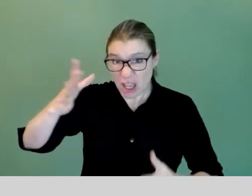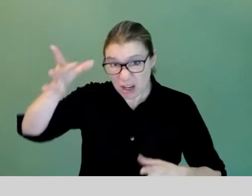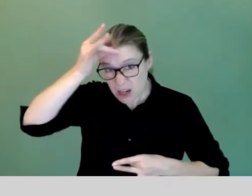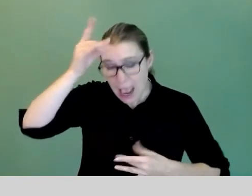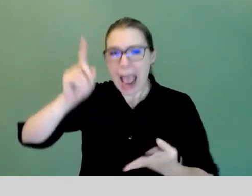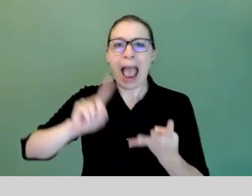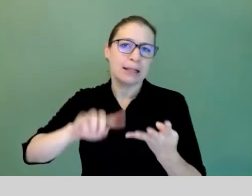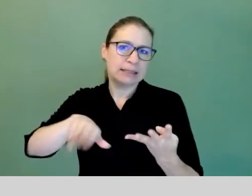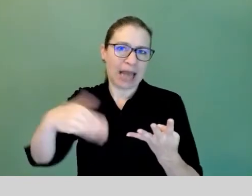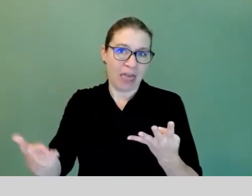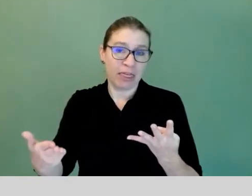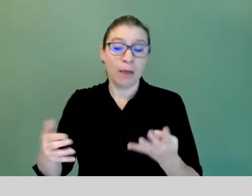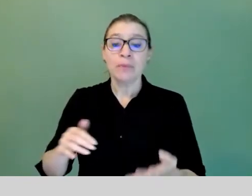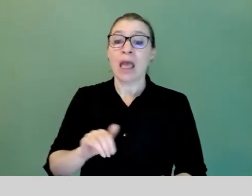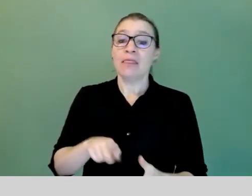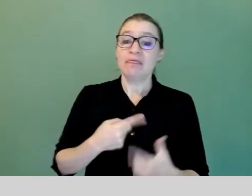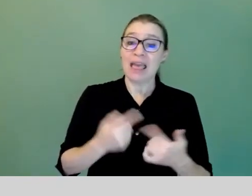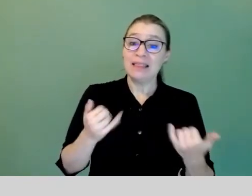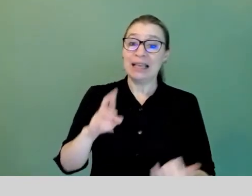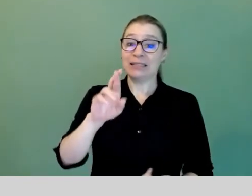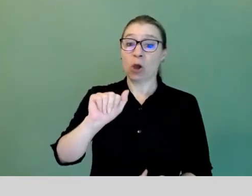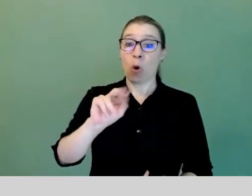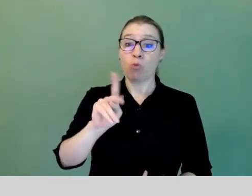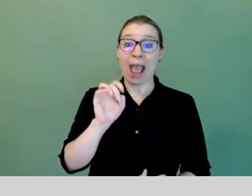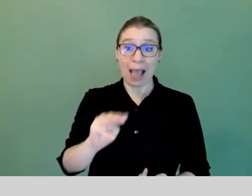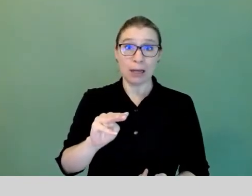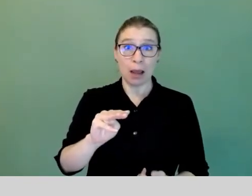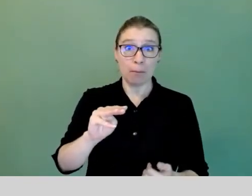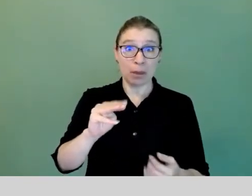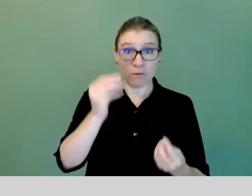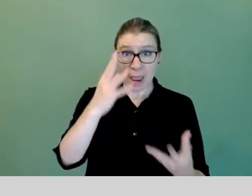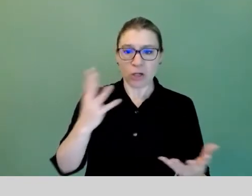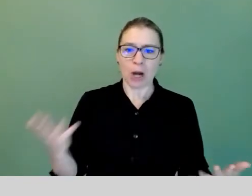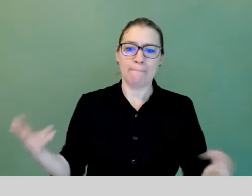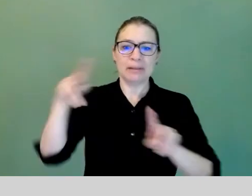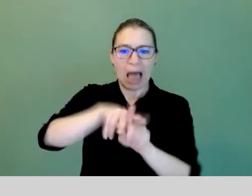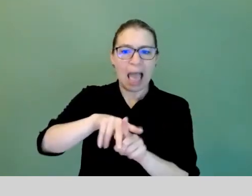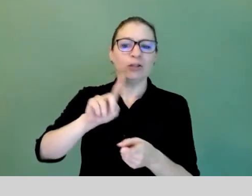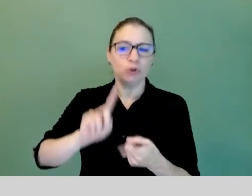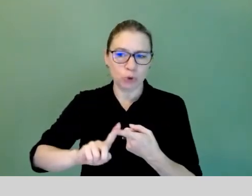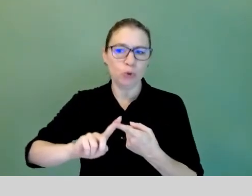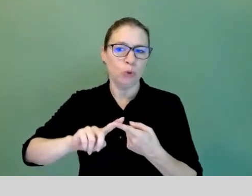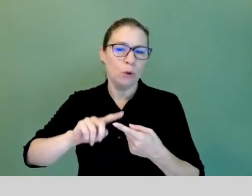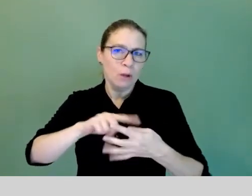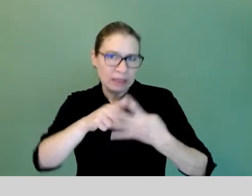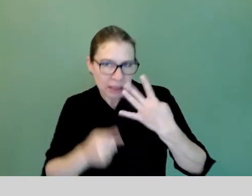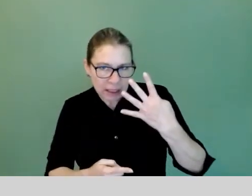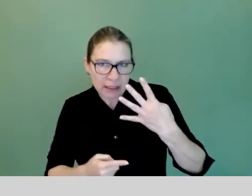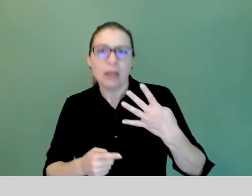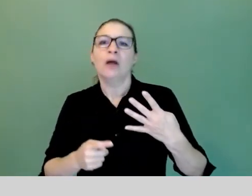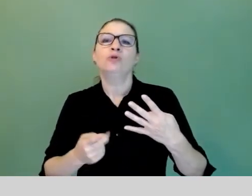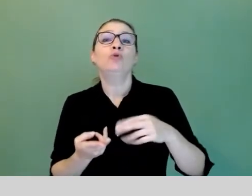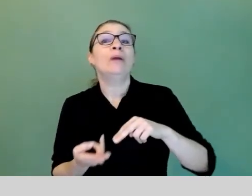These random collections are then applied to the differential equations associated with SIR modeling.